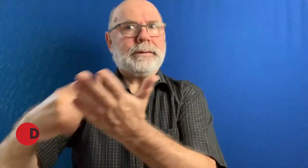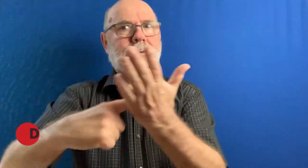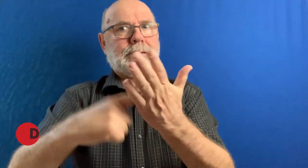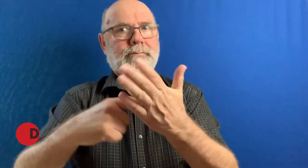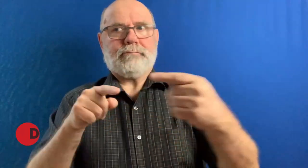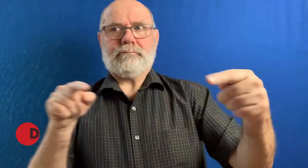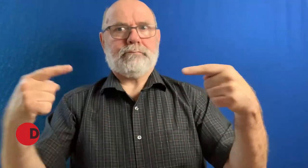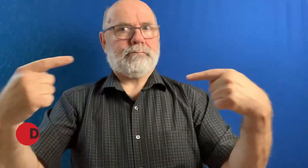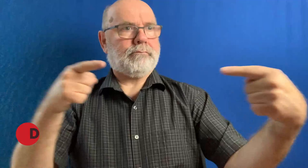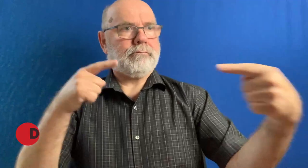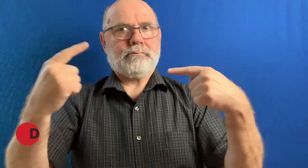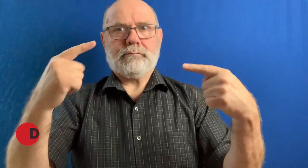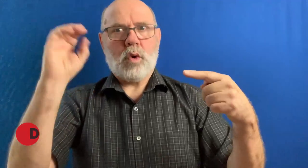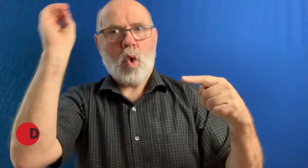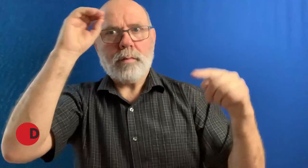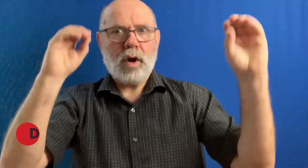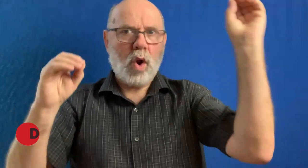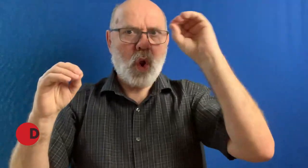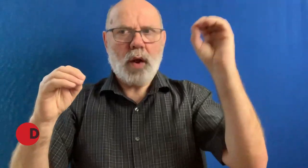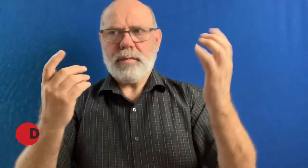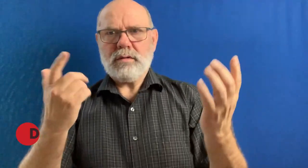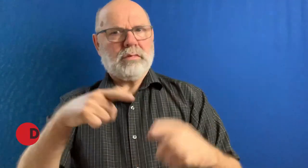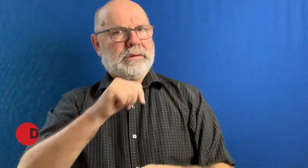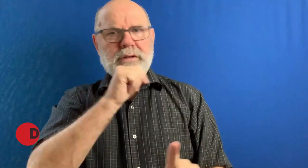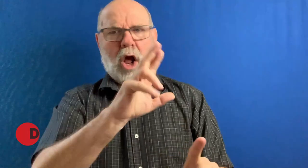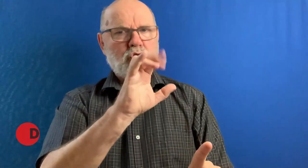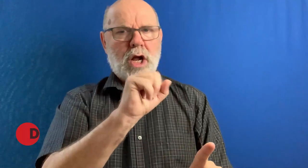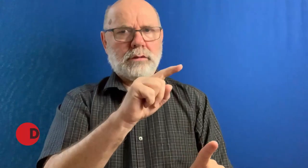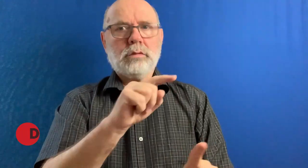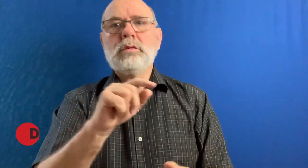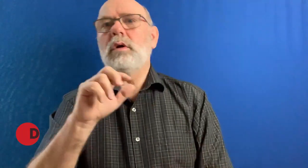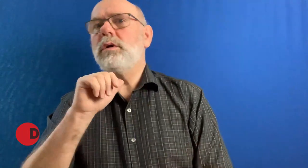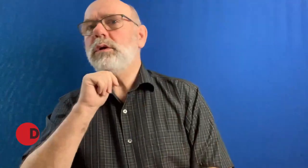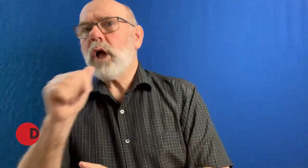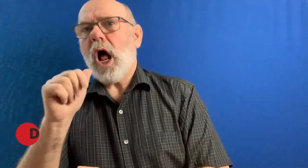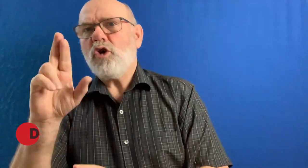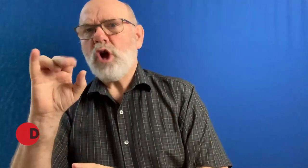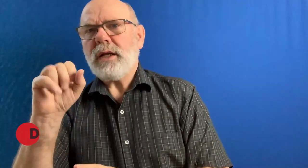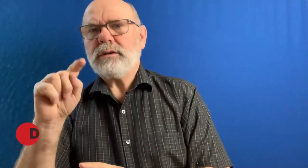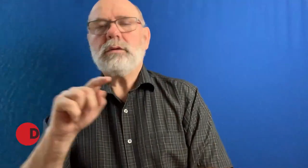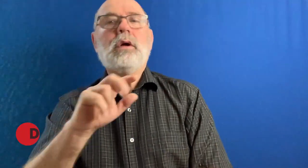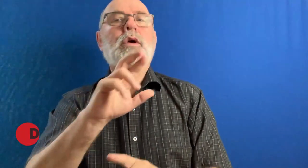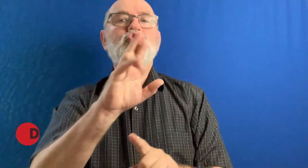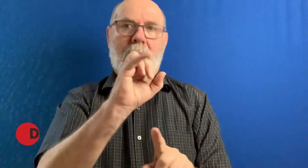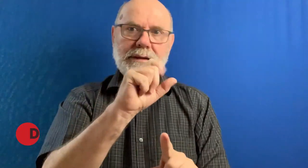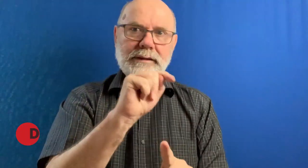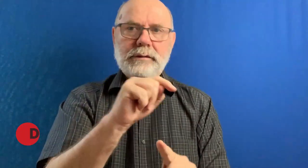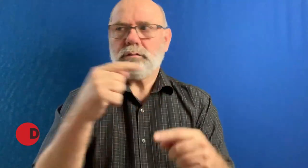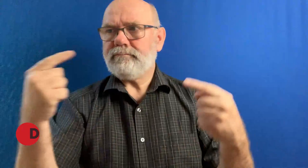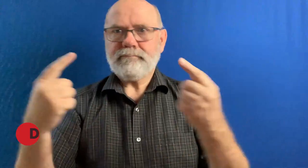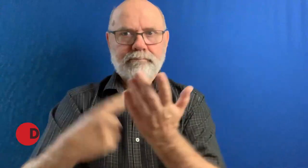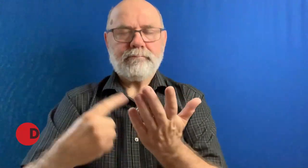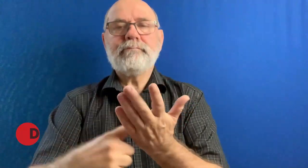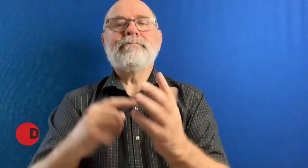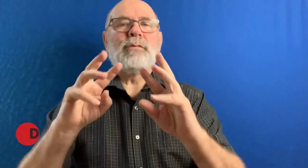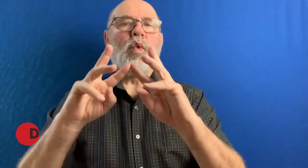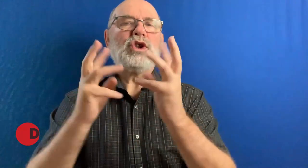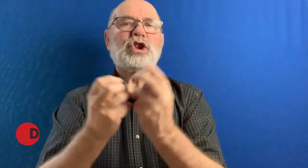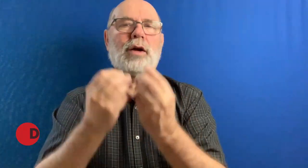There has been some discussion and opinions on whether a sign is considered racist or not racist.